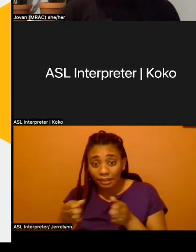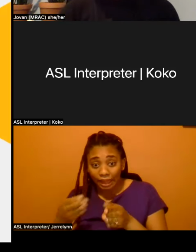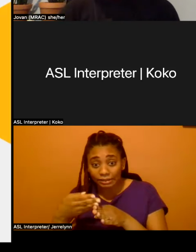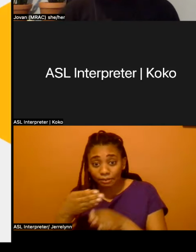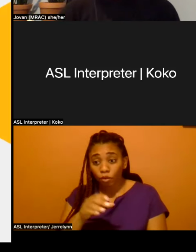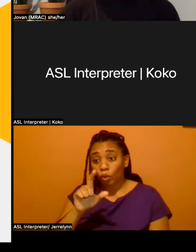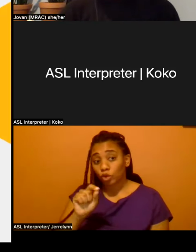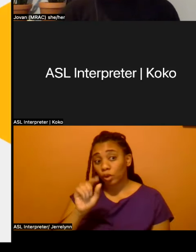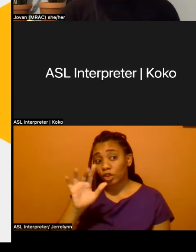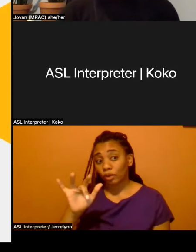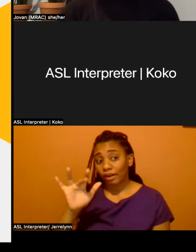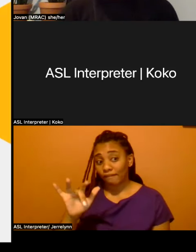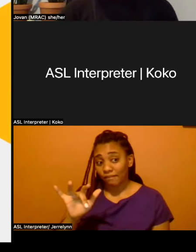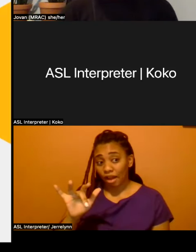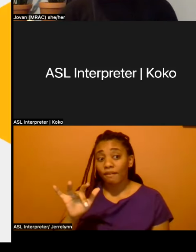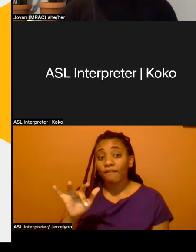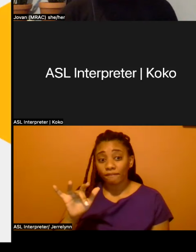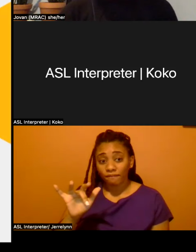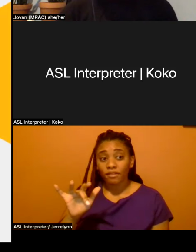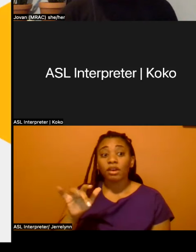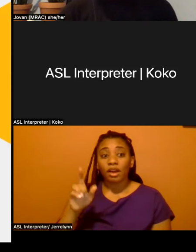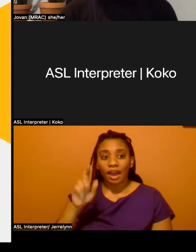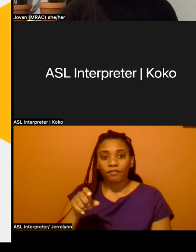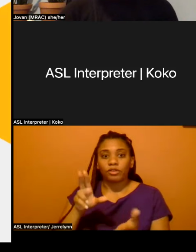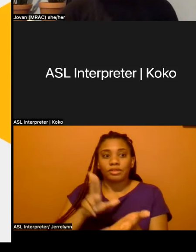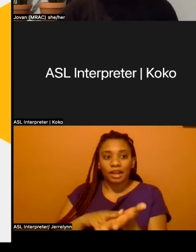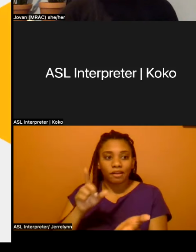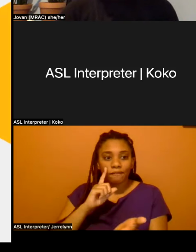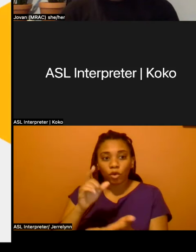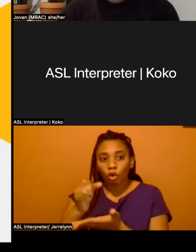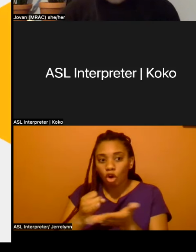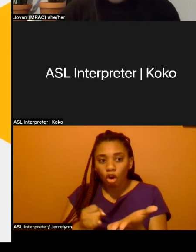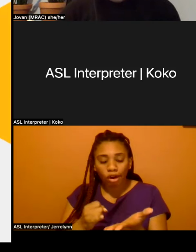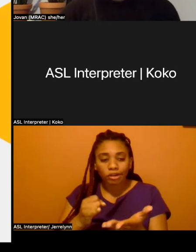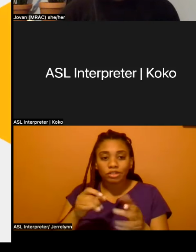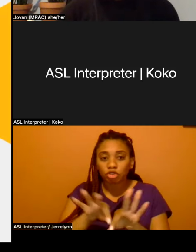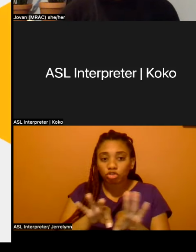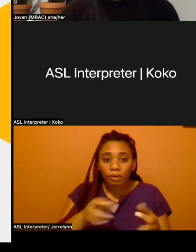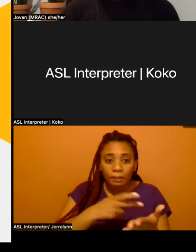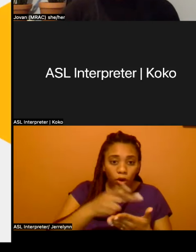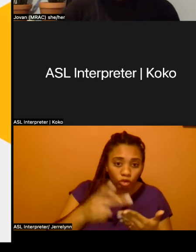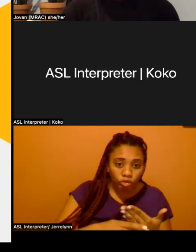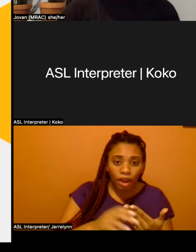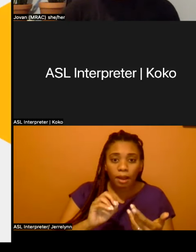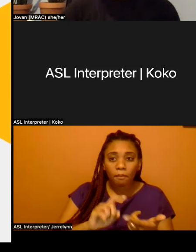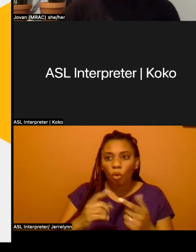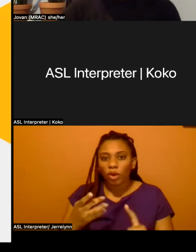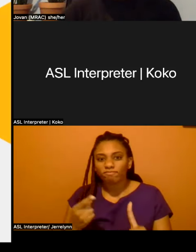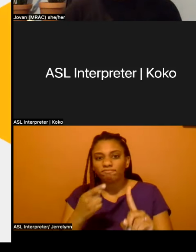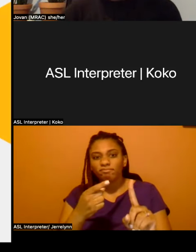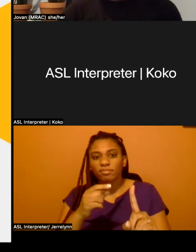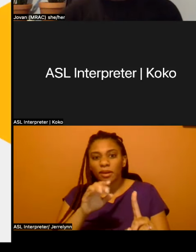in a traditional arts degree program to pursue a BFA or a similar degree are not eligible to apply.